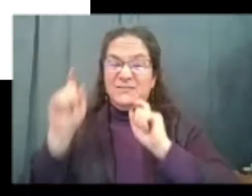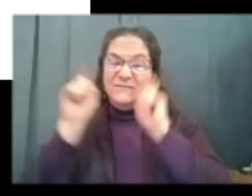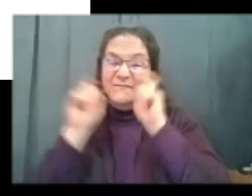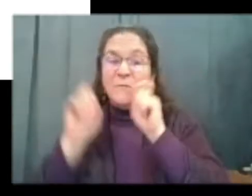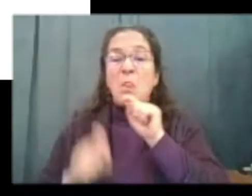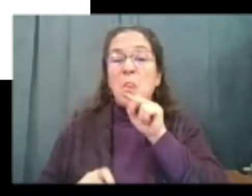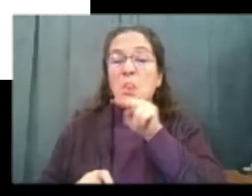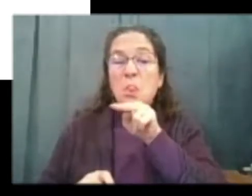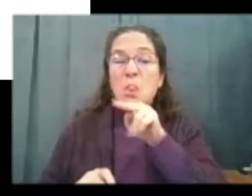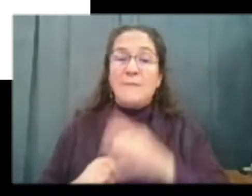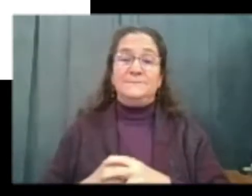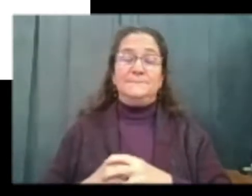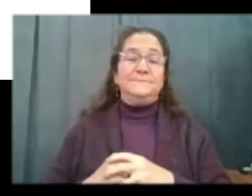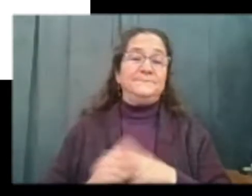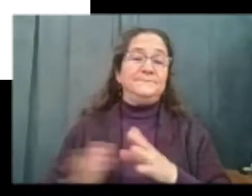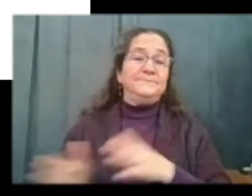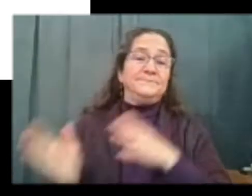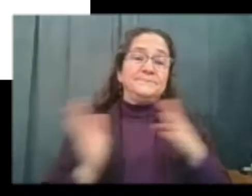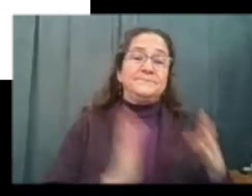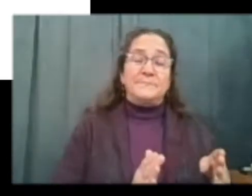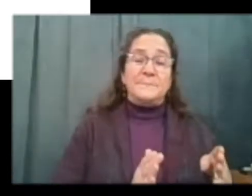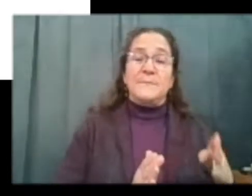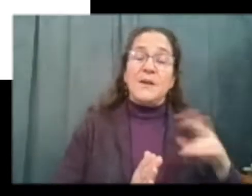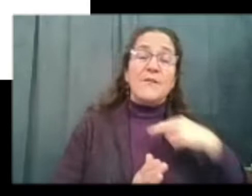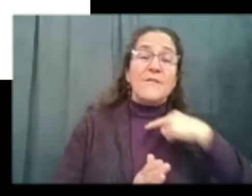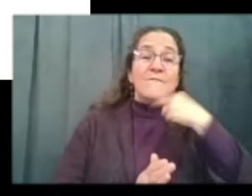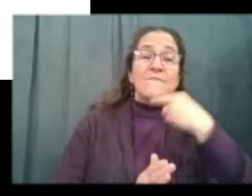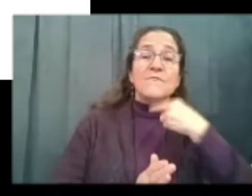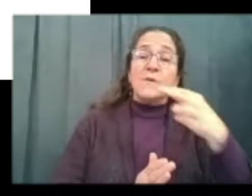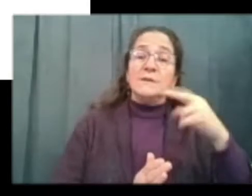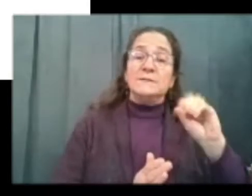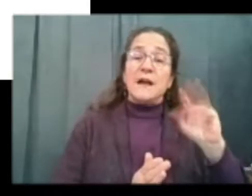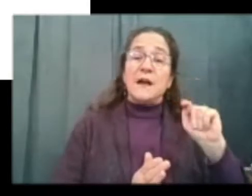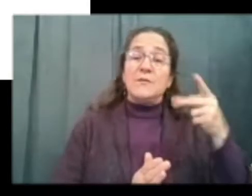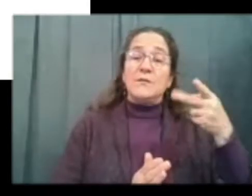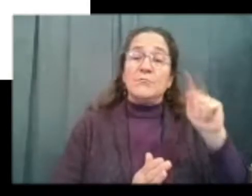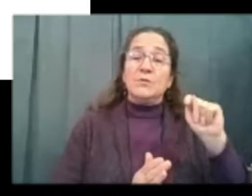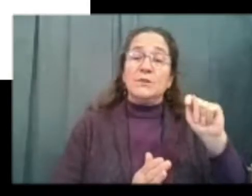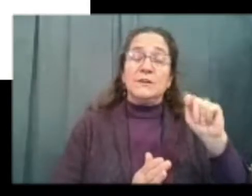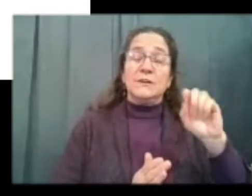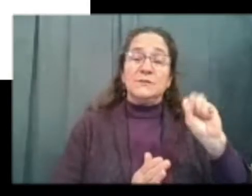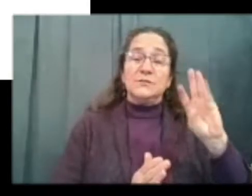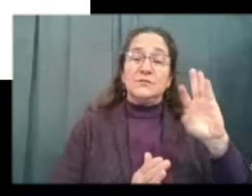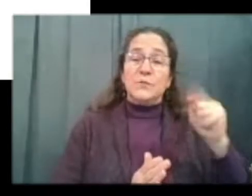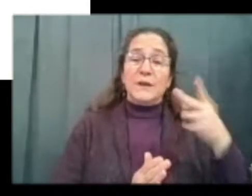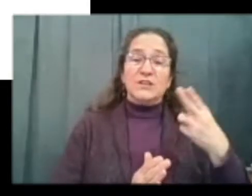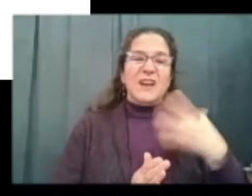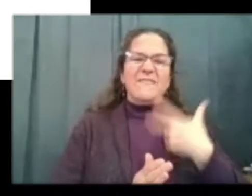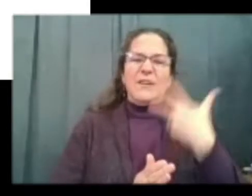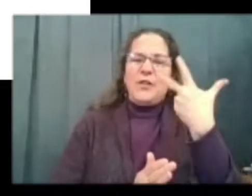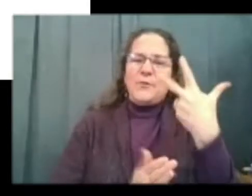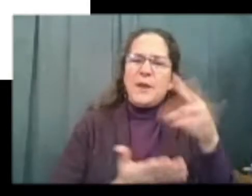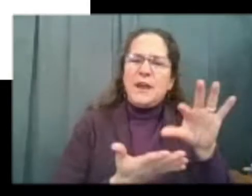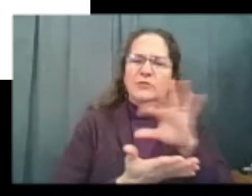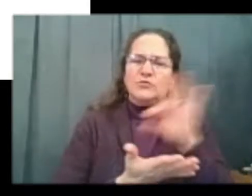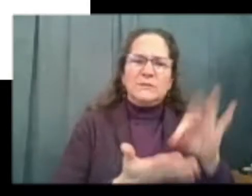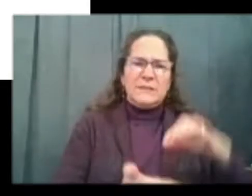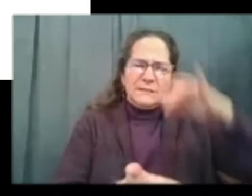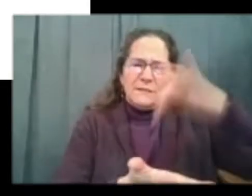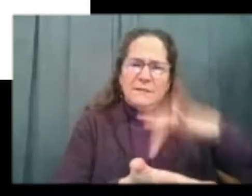We have a voice output switch with three different choices, a student might use that.